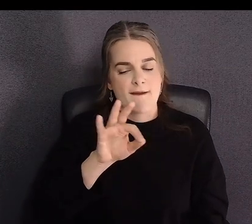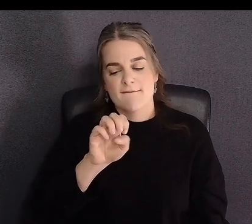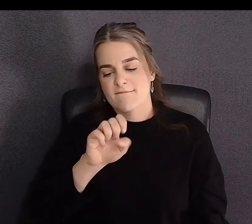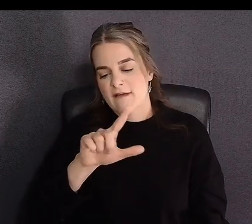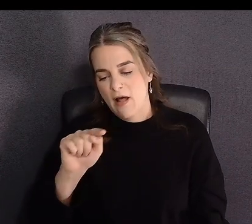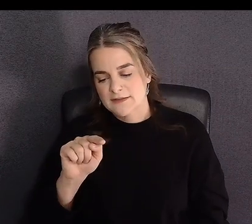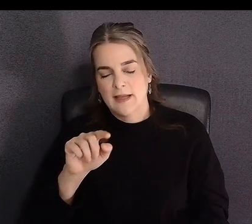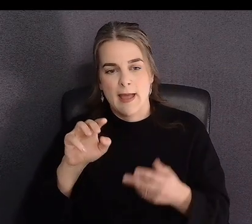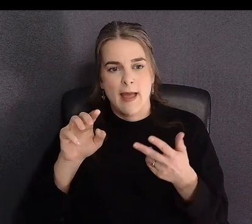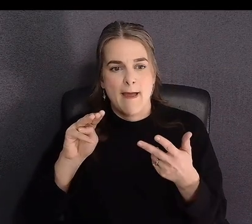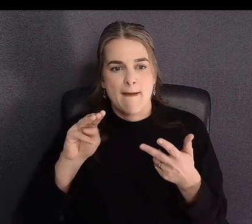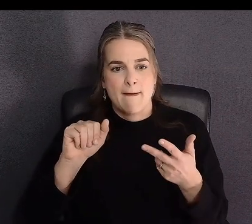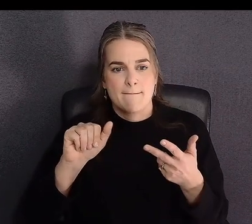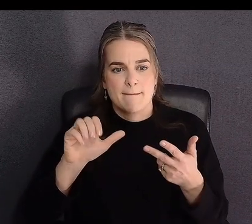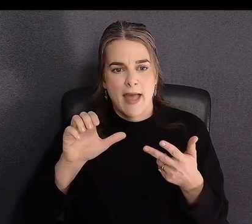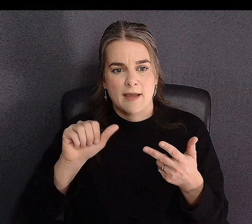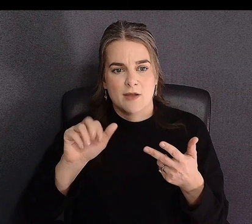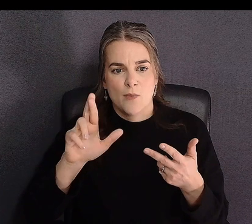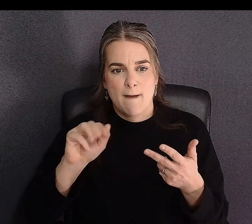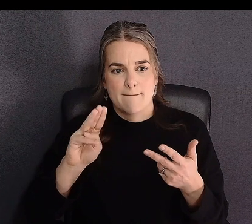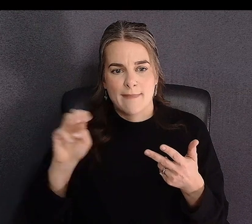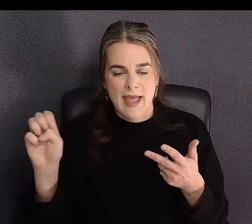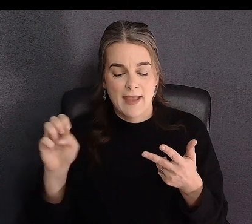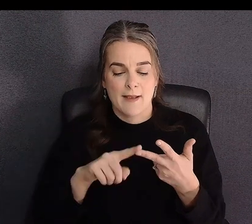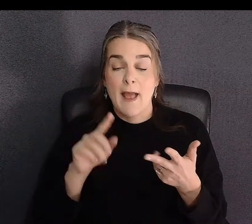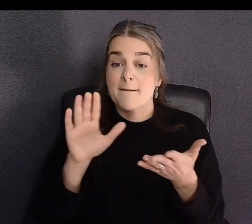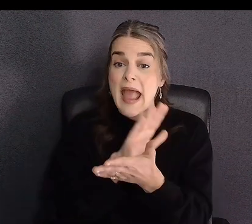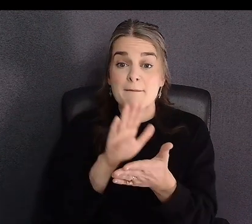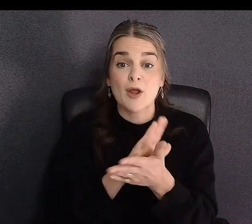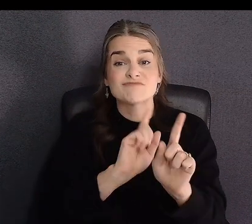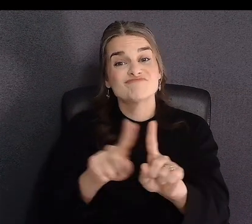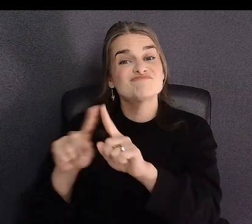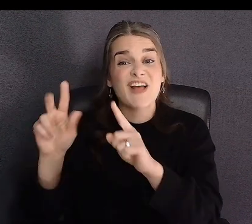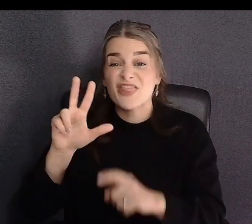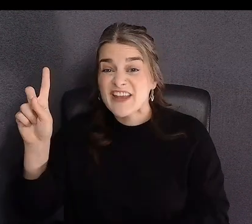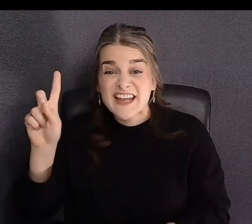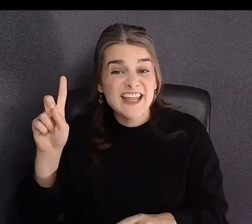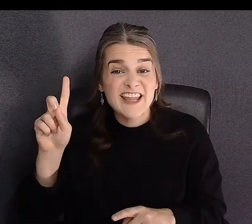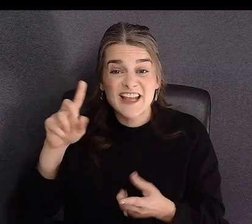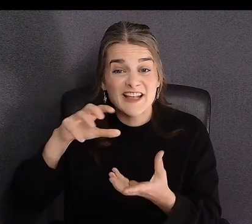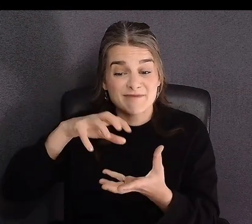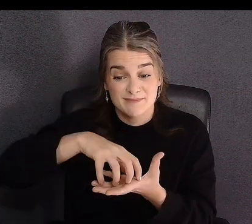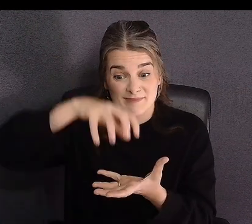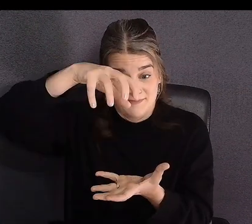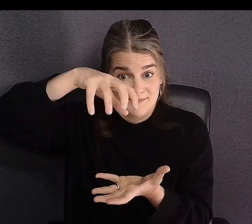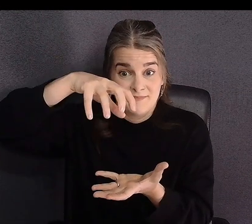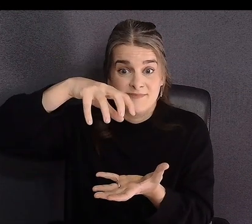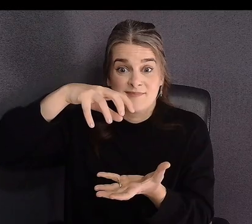We have paper. And we do a lot of 3D crafts here as well. These are all things that I think